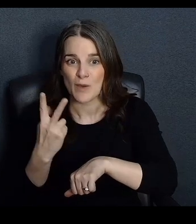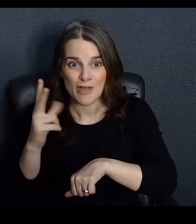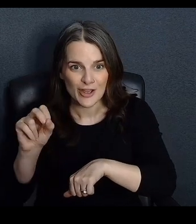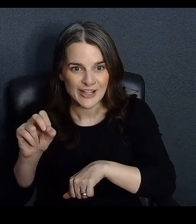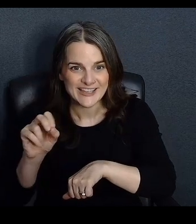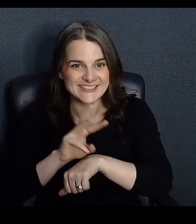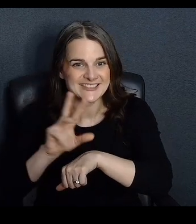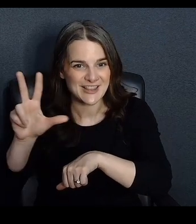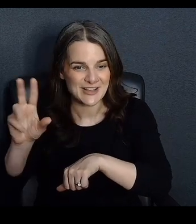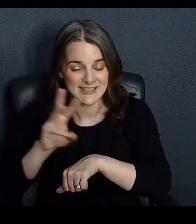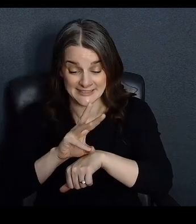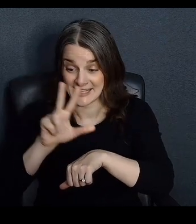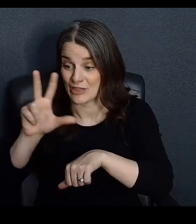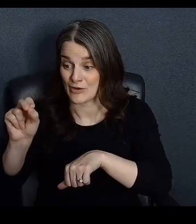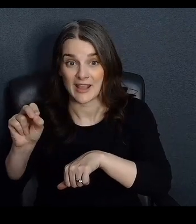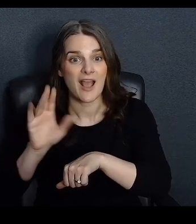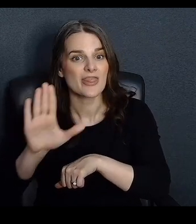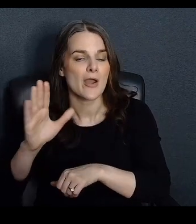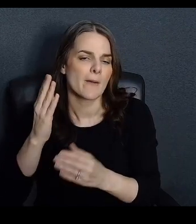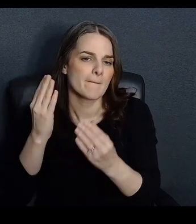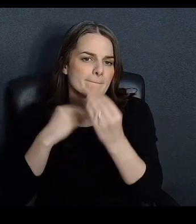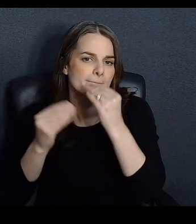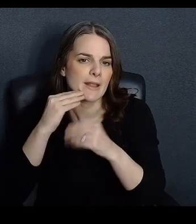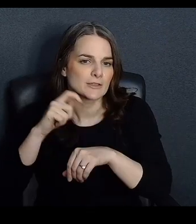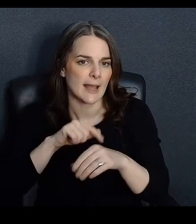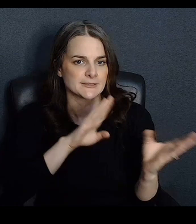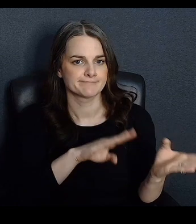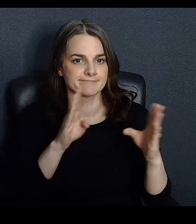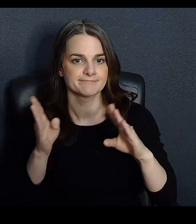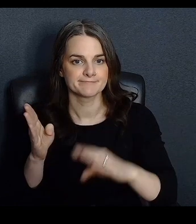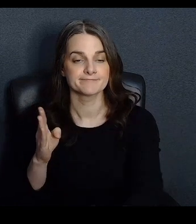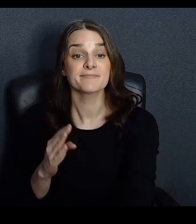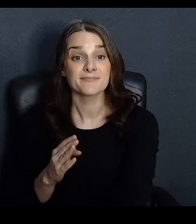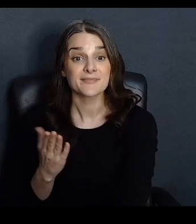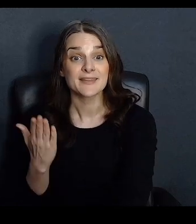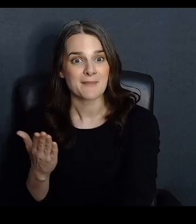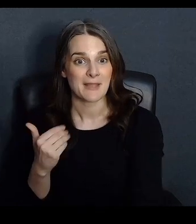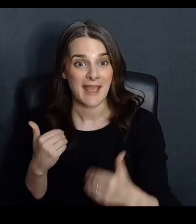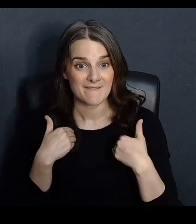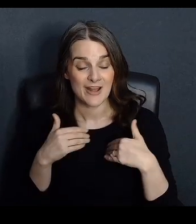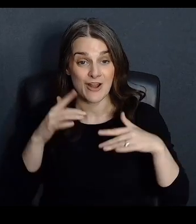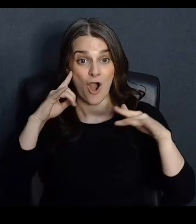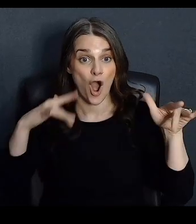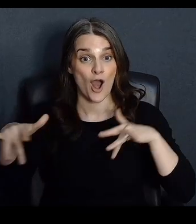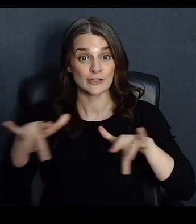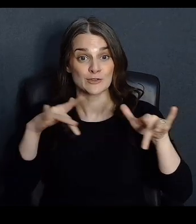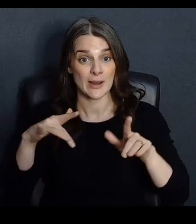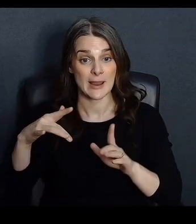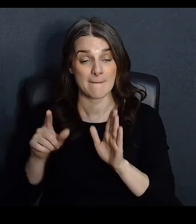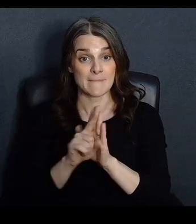and 6:30, looks like this person's meal times. So maybe you have a auditory beeping reminder, and it will flash a little notice